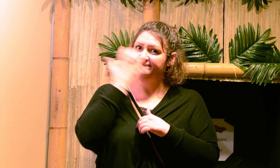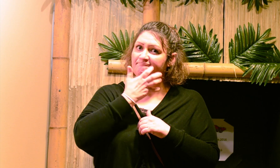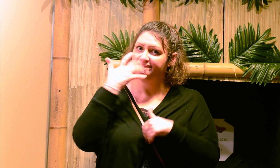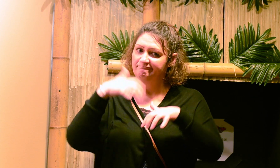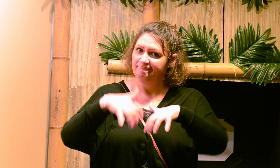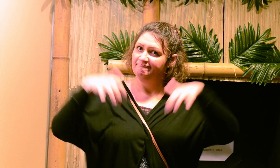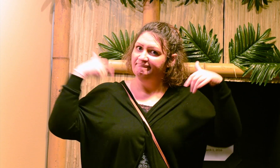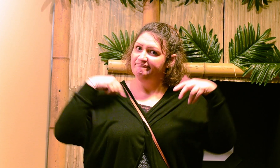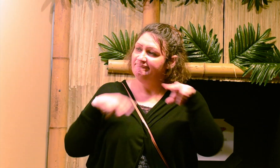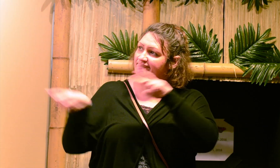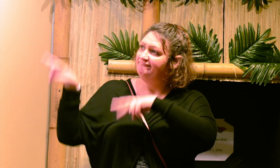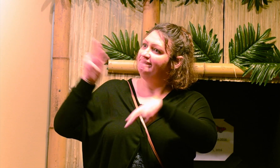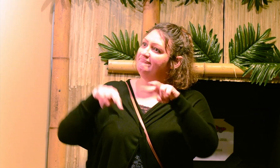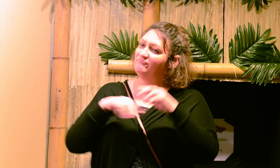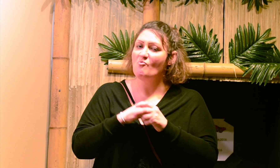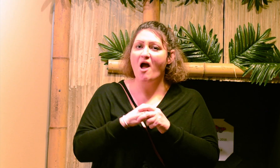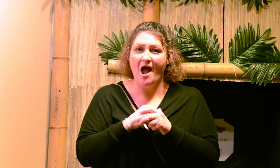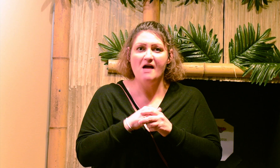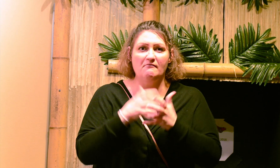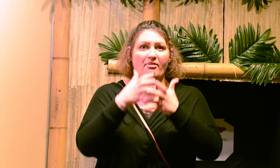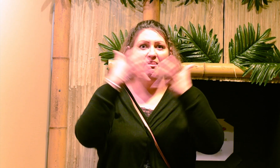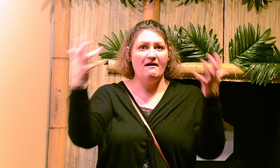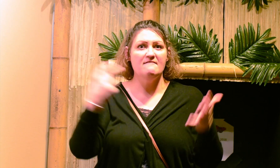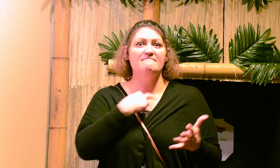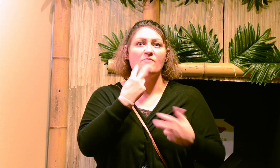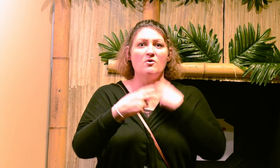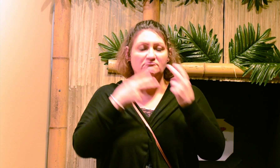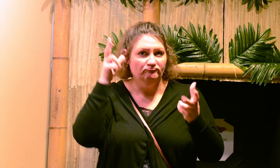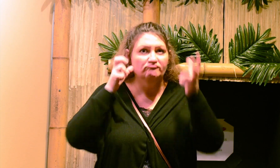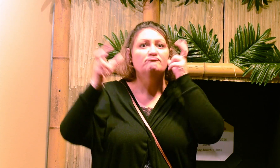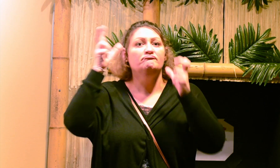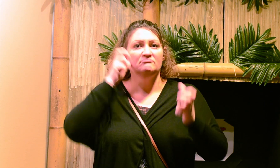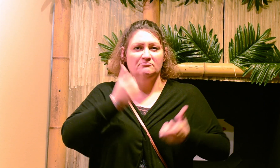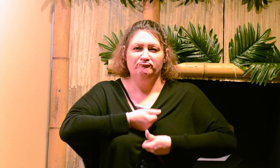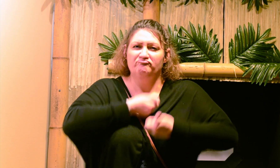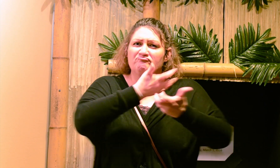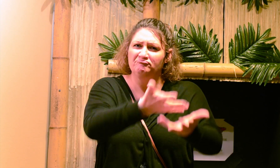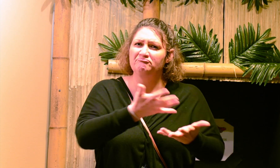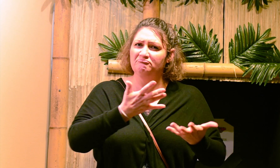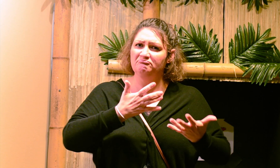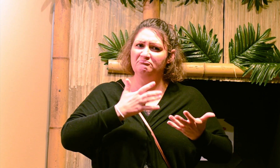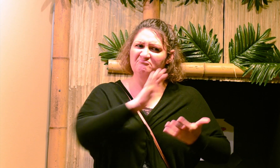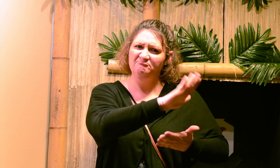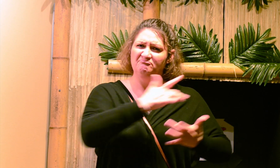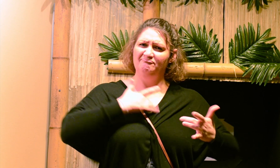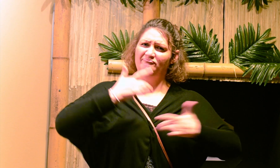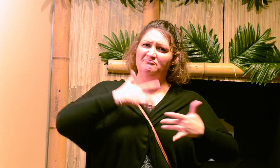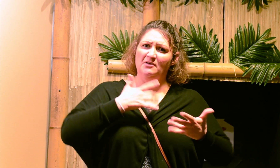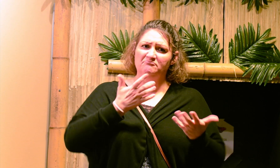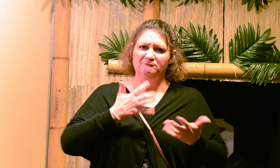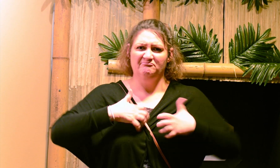The turnout was very impressive. Everywhere I looked, there were people. A lot of people made themselves heard. A lot expressed their opinions and concerns.